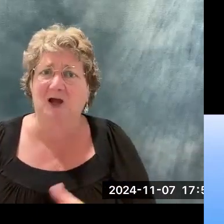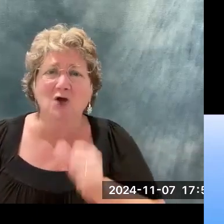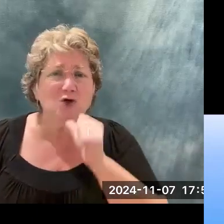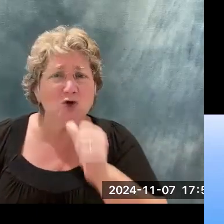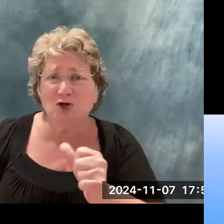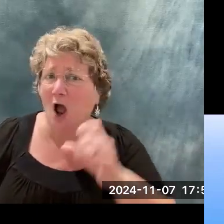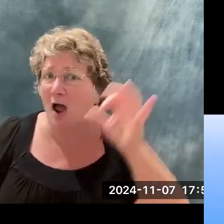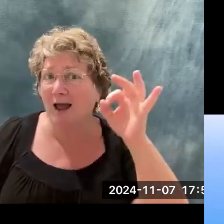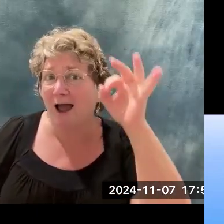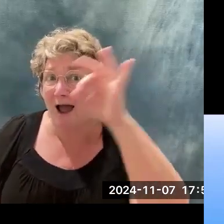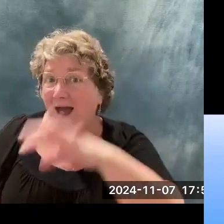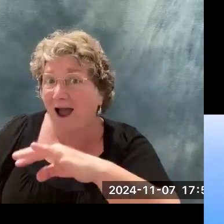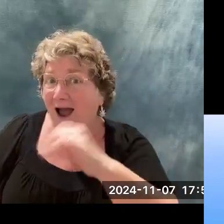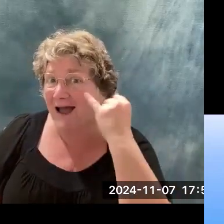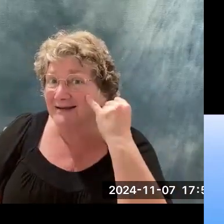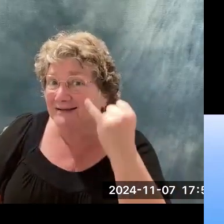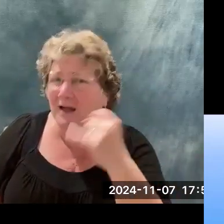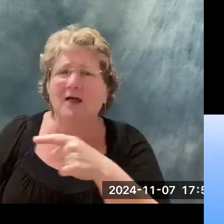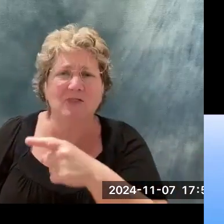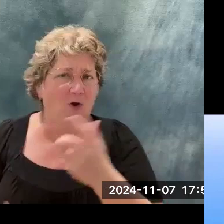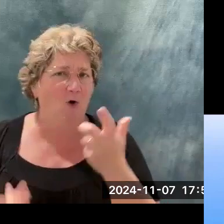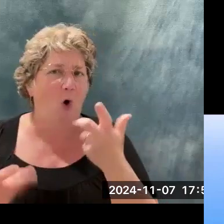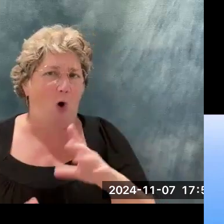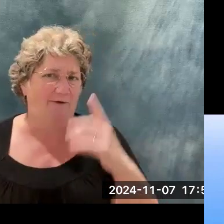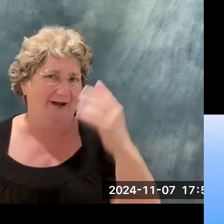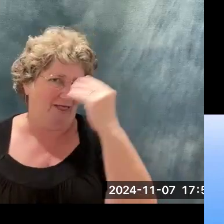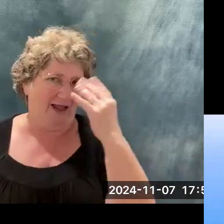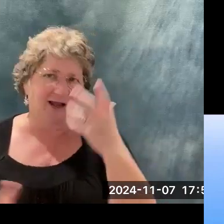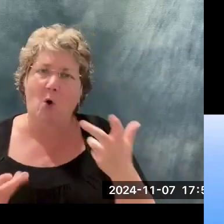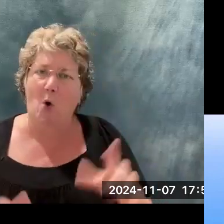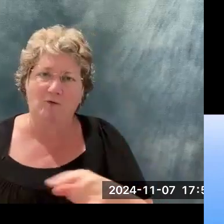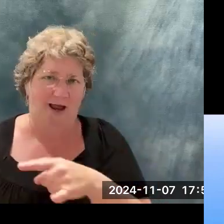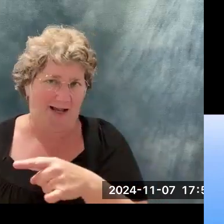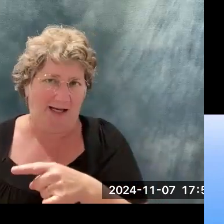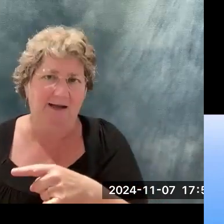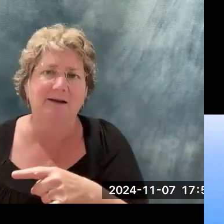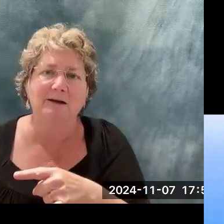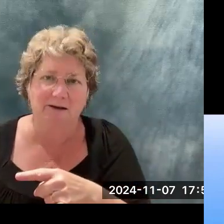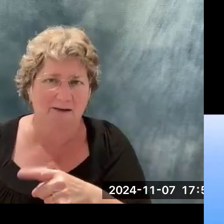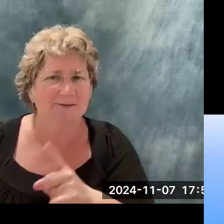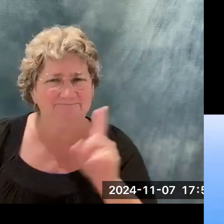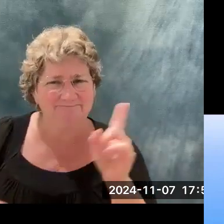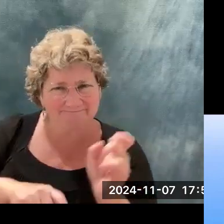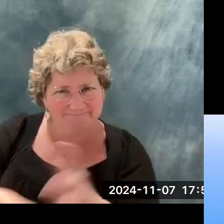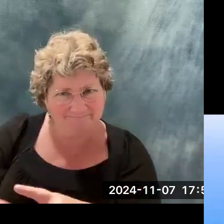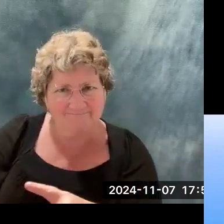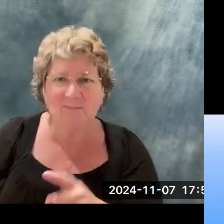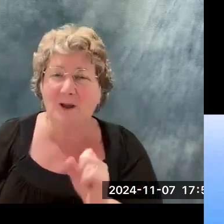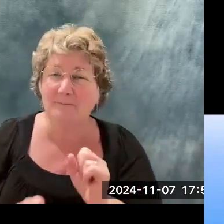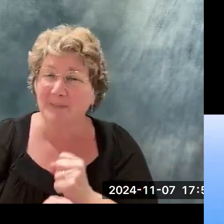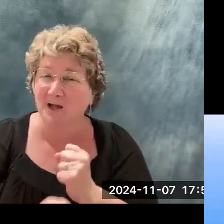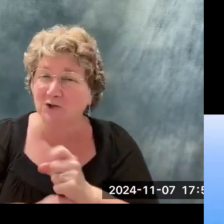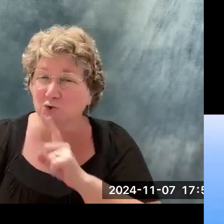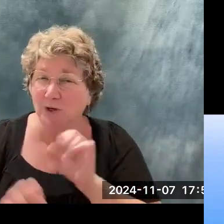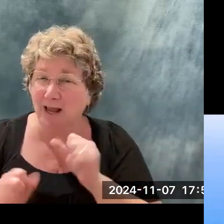thought of already if they are already thinking it, right? And so making sure that we're asking so that we can help and support them. And again,